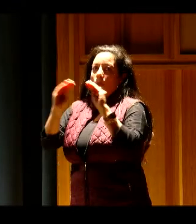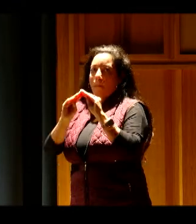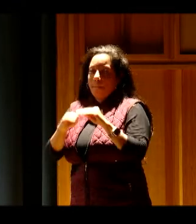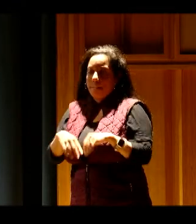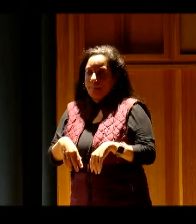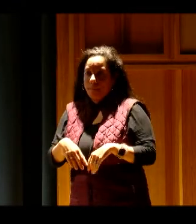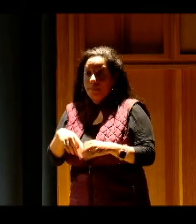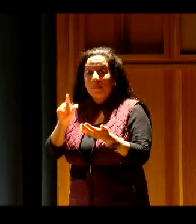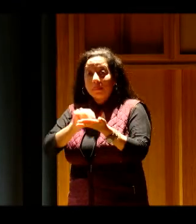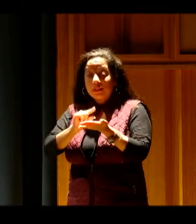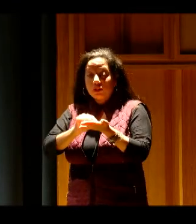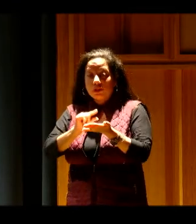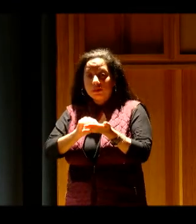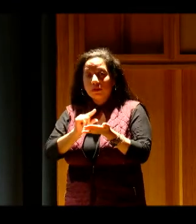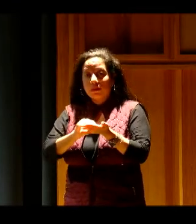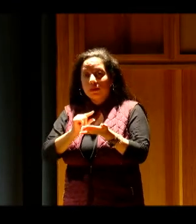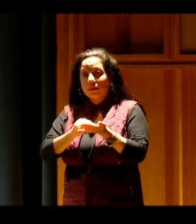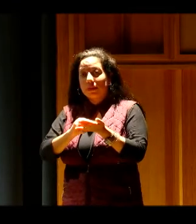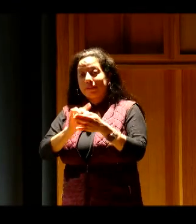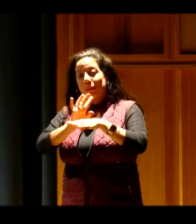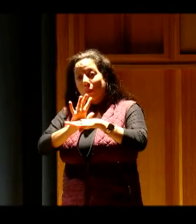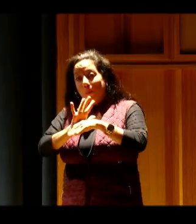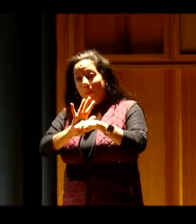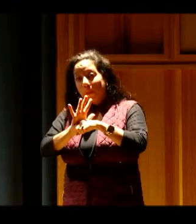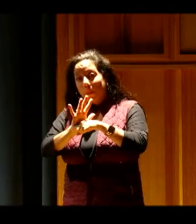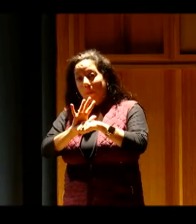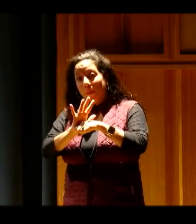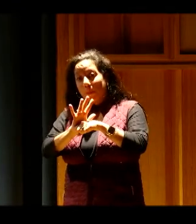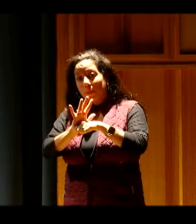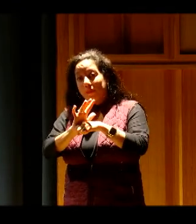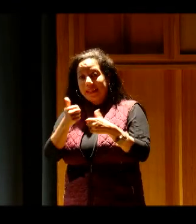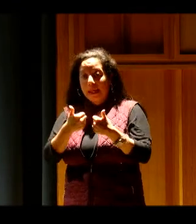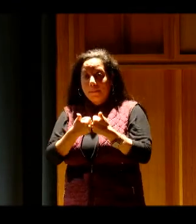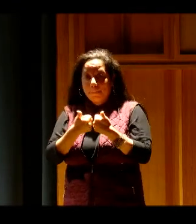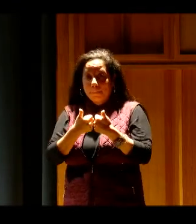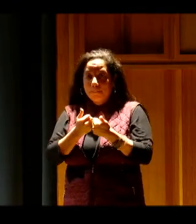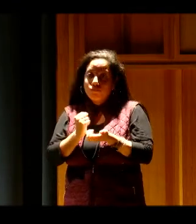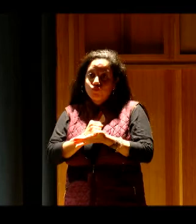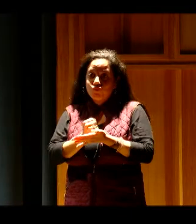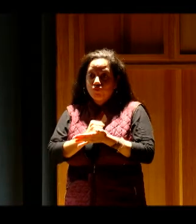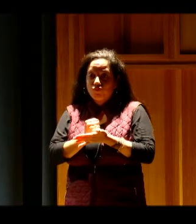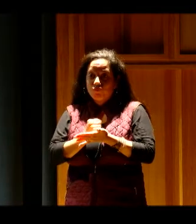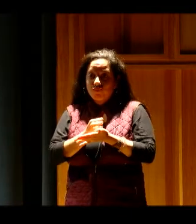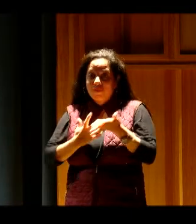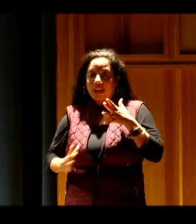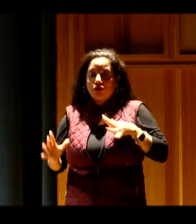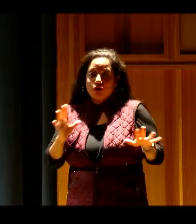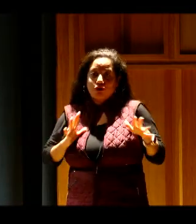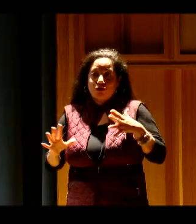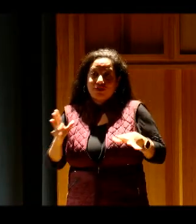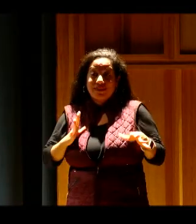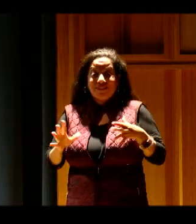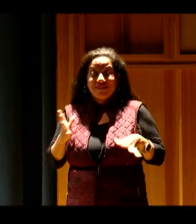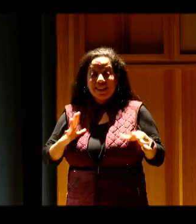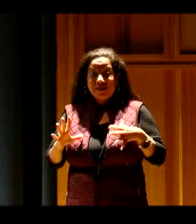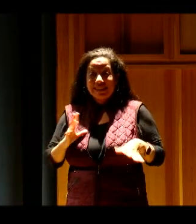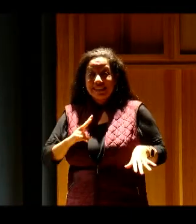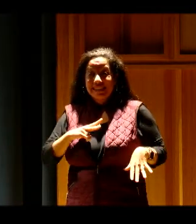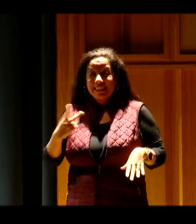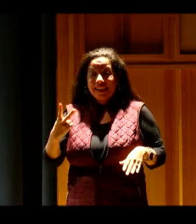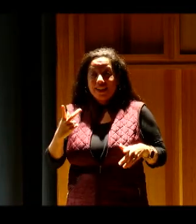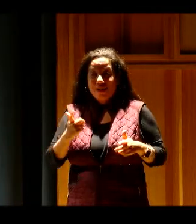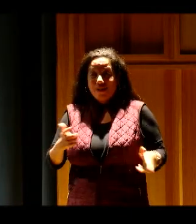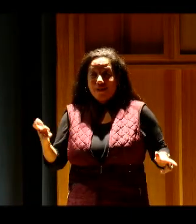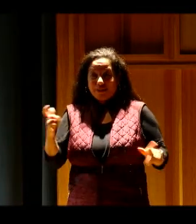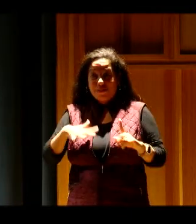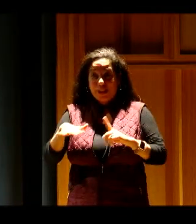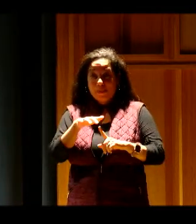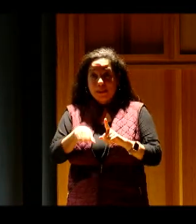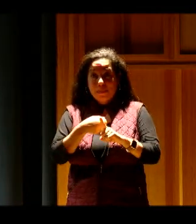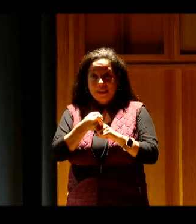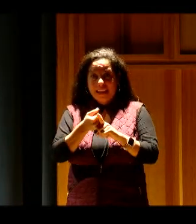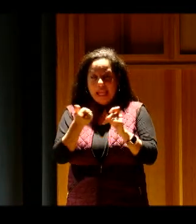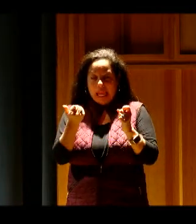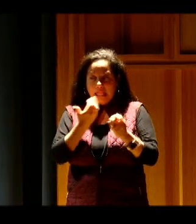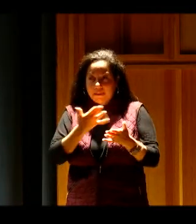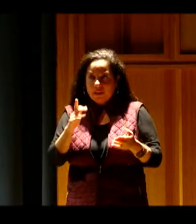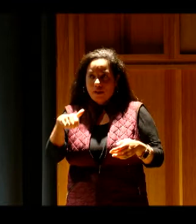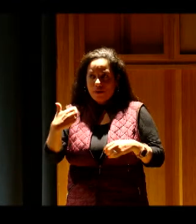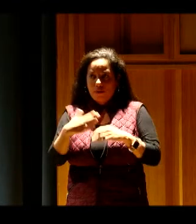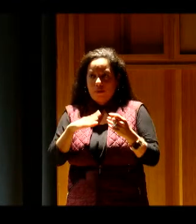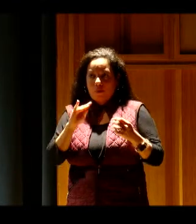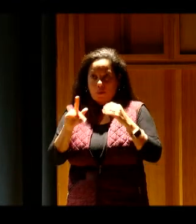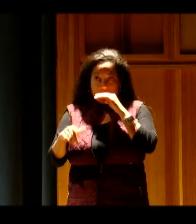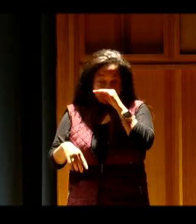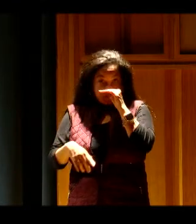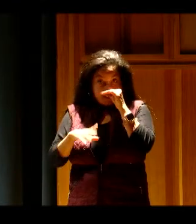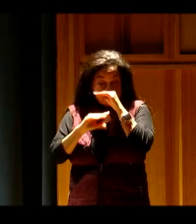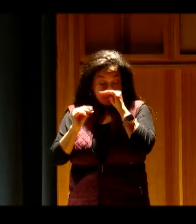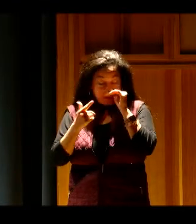Publishing, film, gaming, fashion, which has the second largest environmental impact of anything other than oil and gas.